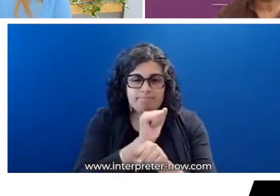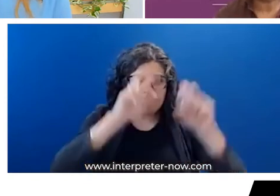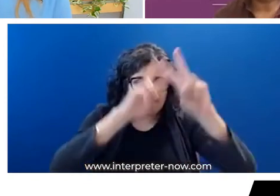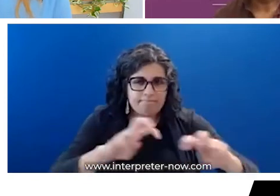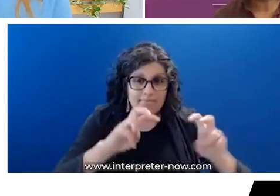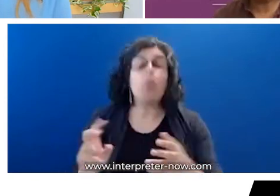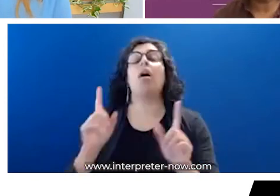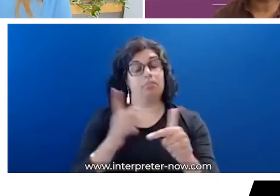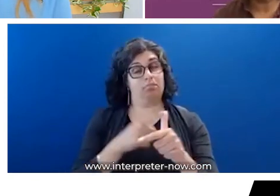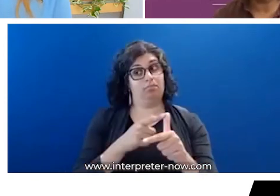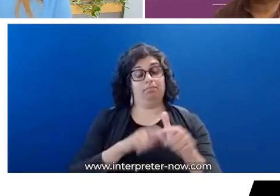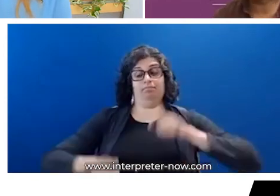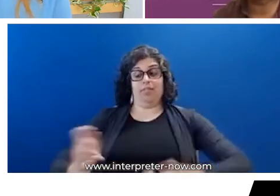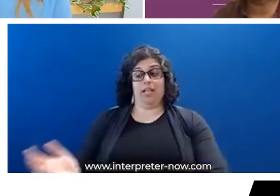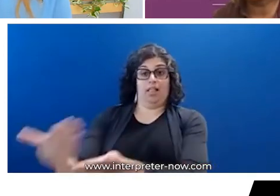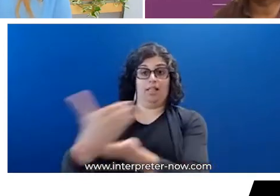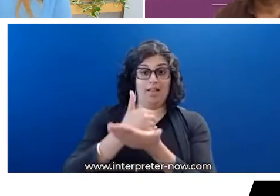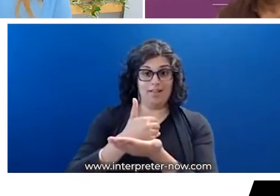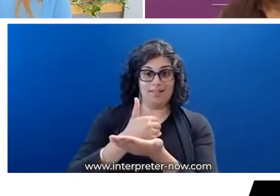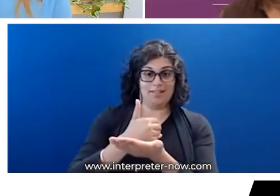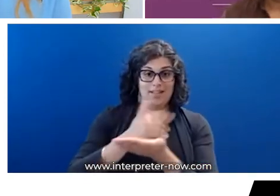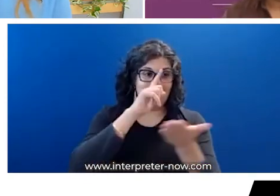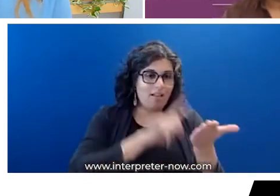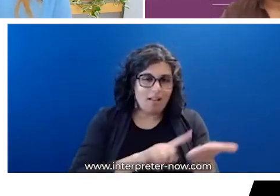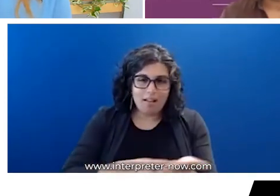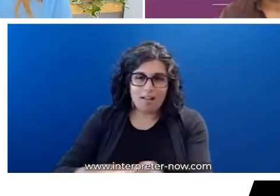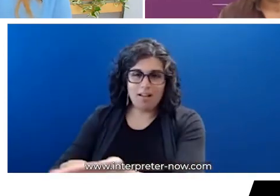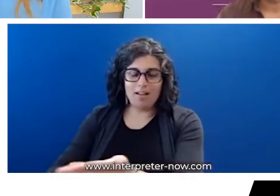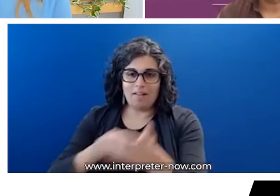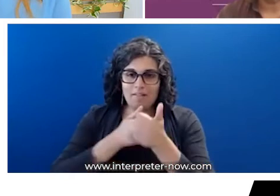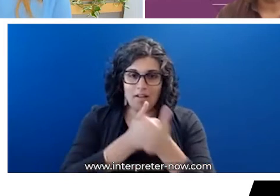data, track the data, and study the data. And so, I think that's where it begins.